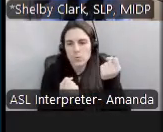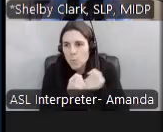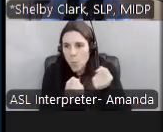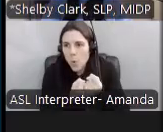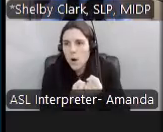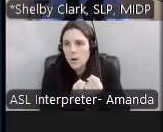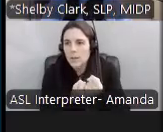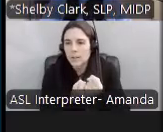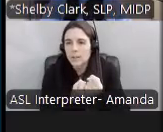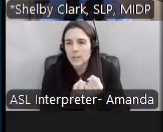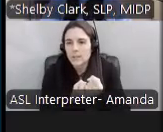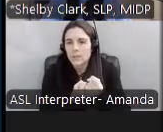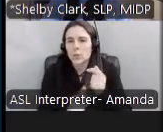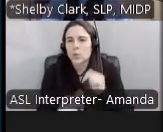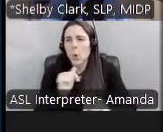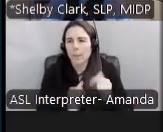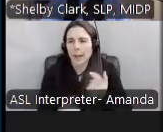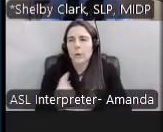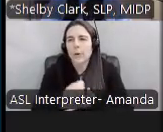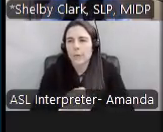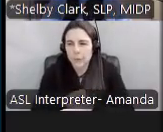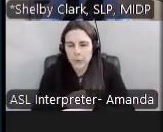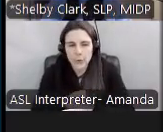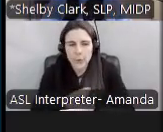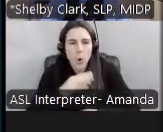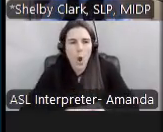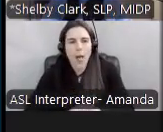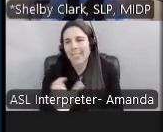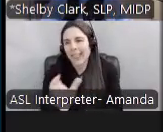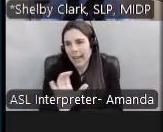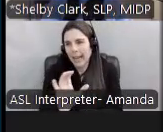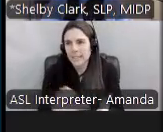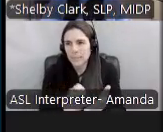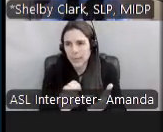going back and reviewing those there on our canvas page, just